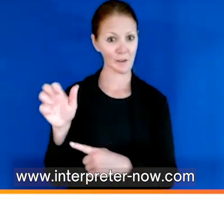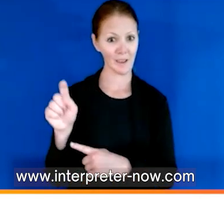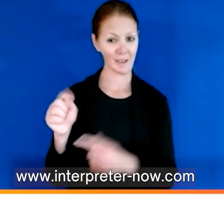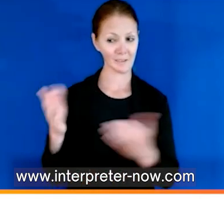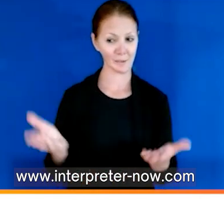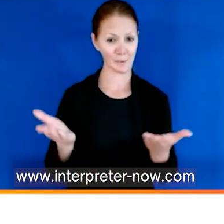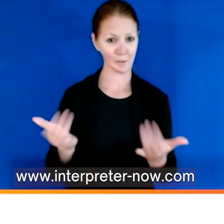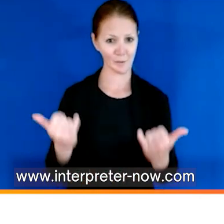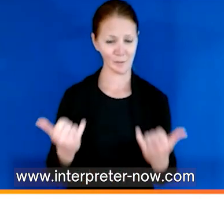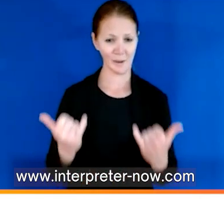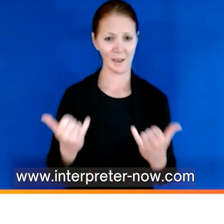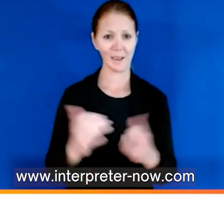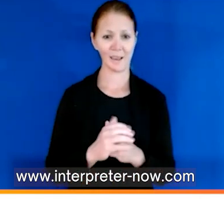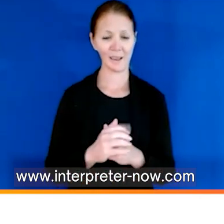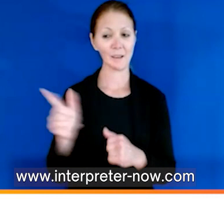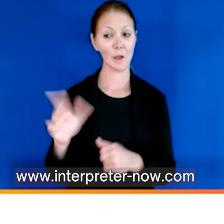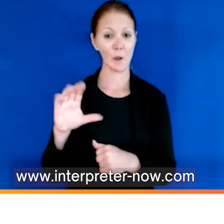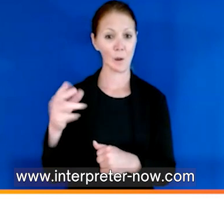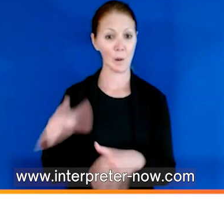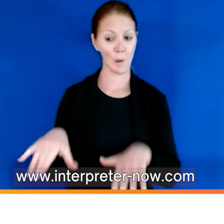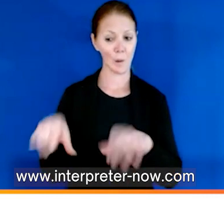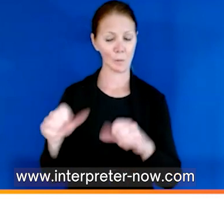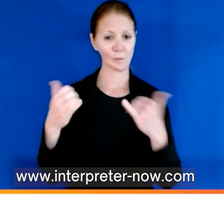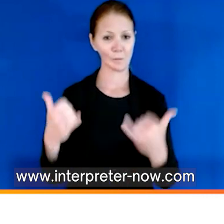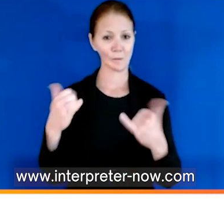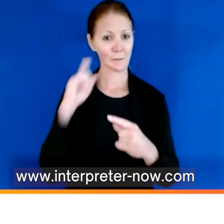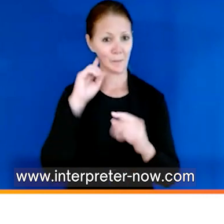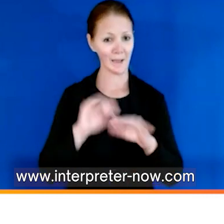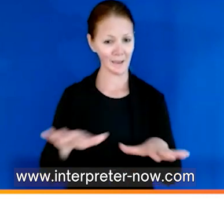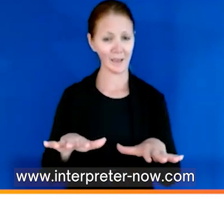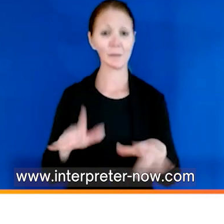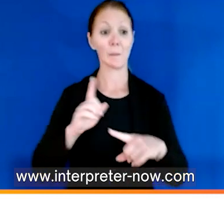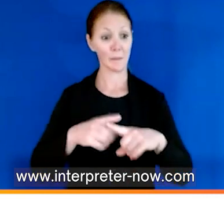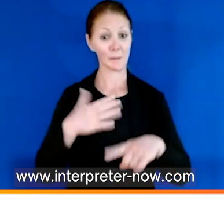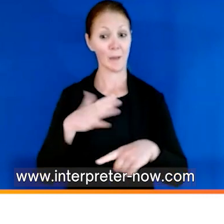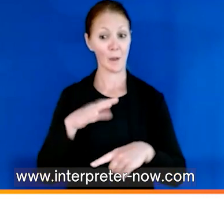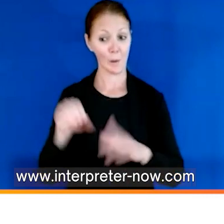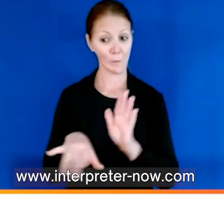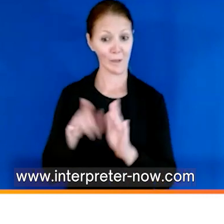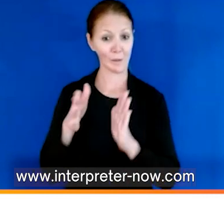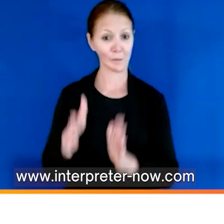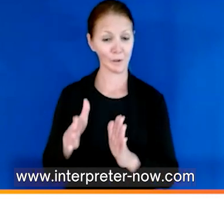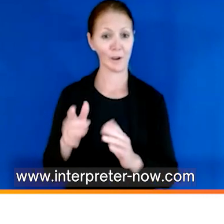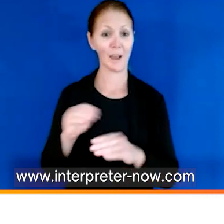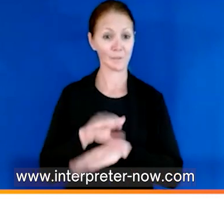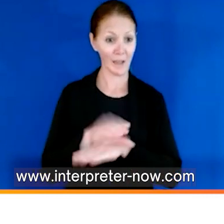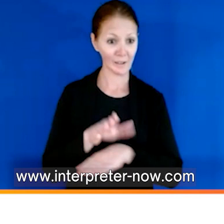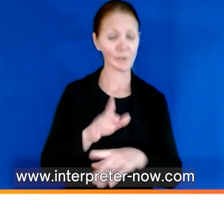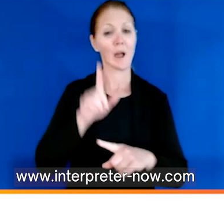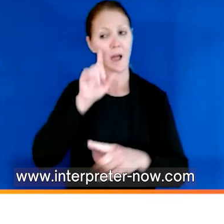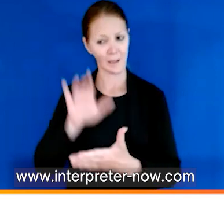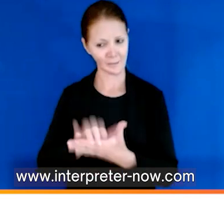He's a co-host of today's podcast, also my co-founder and advisor and husband, Wayne